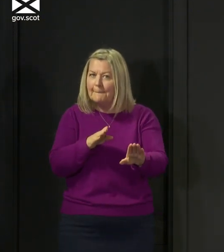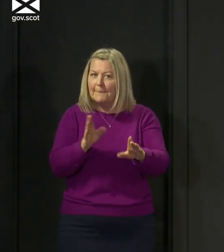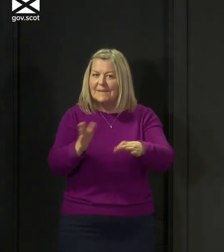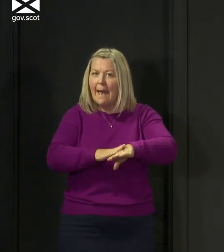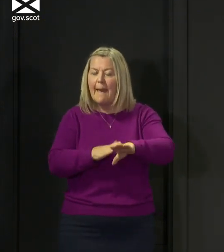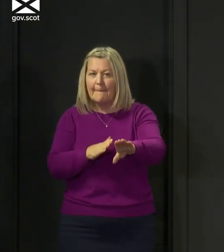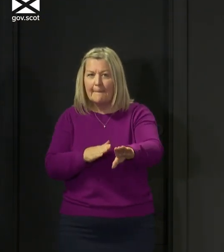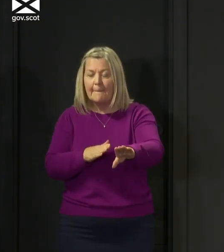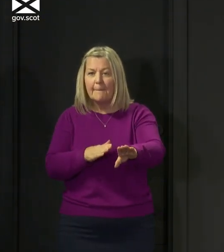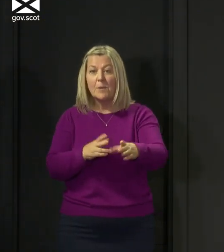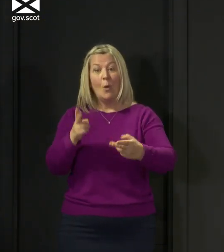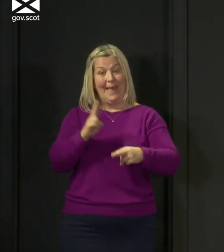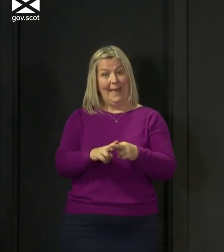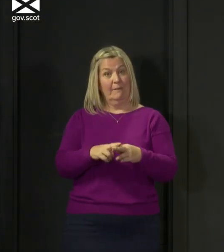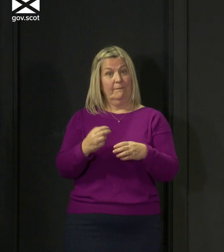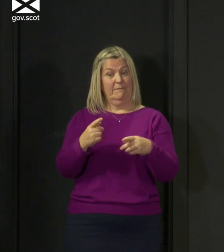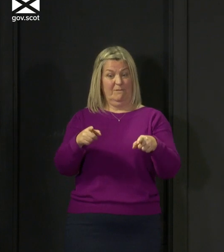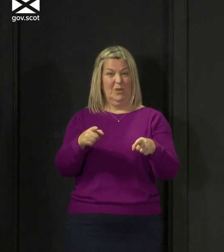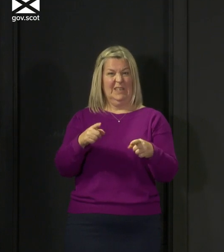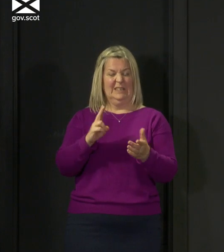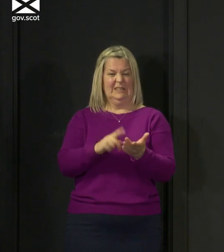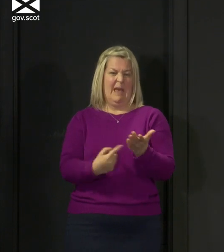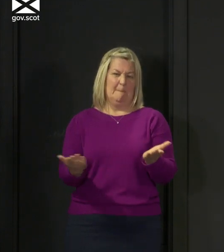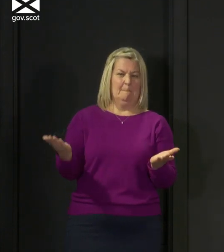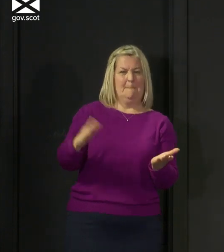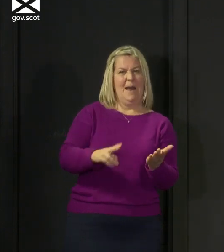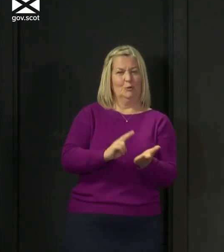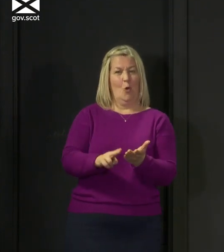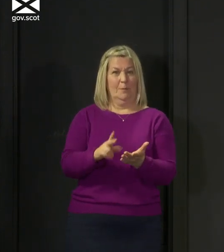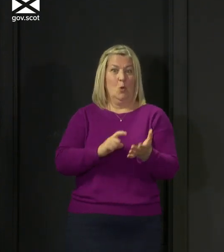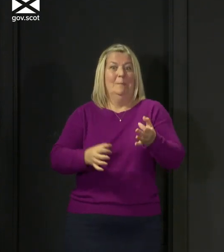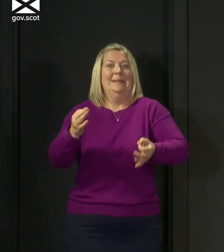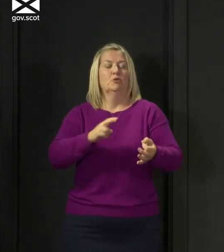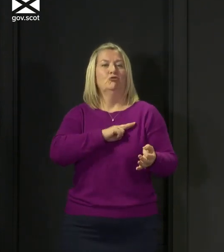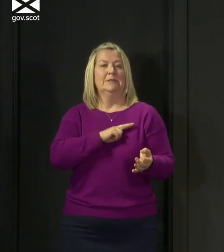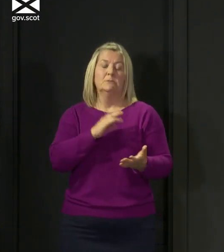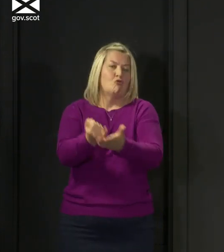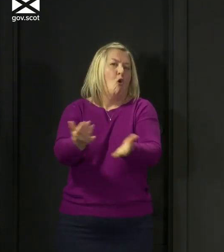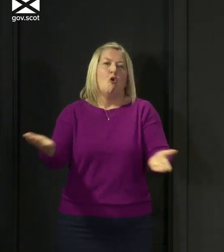reasons, that would be wrong. It is not the case here that that is the motivation, they